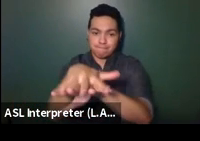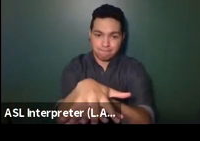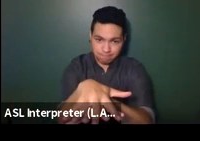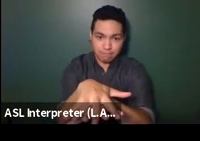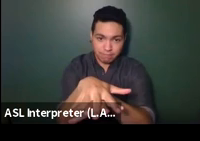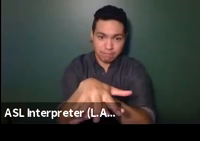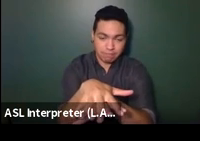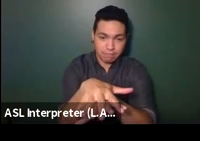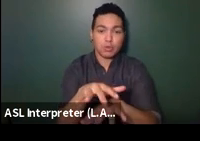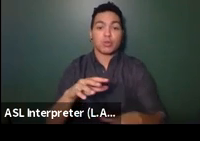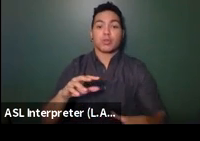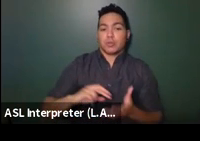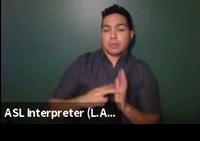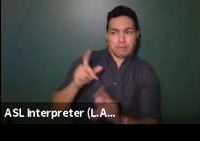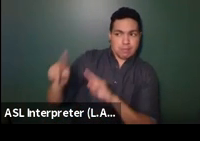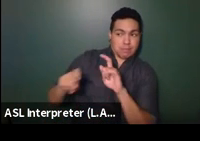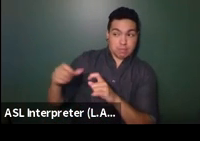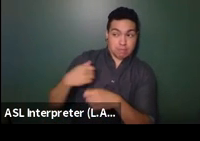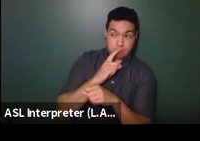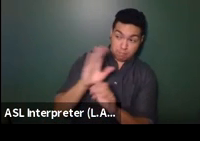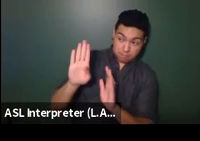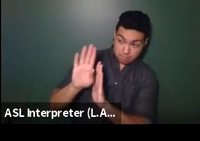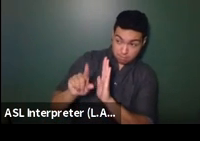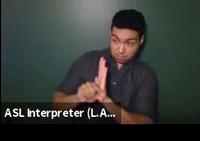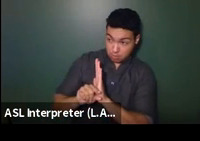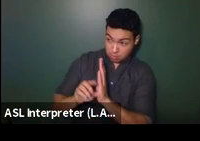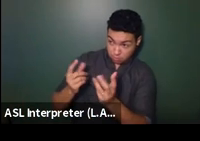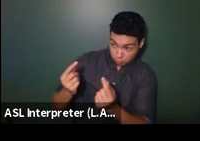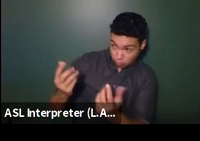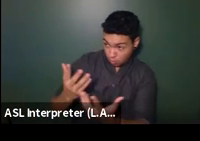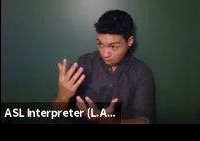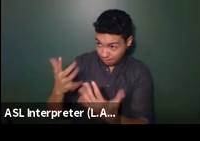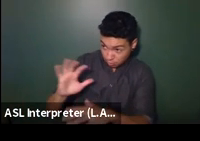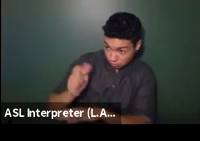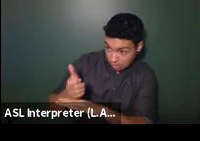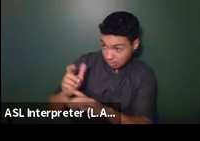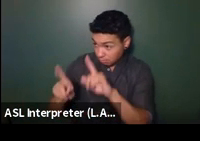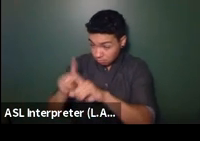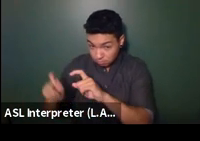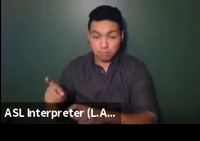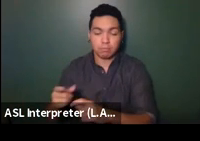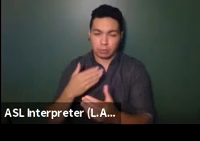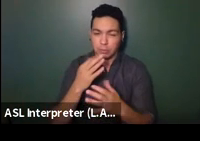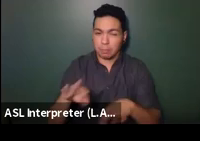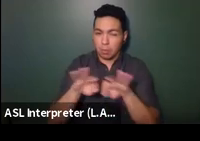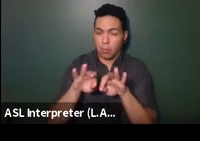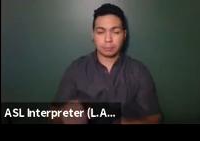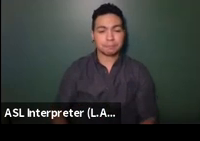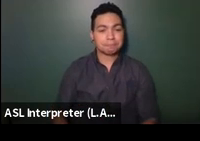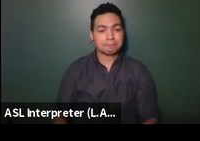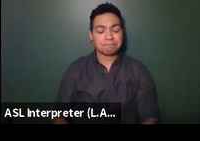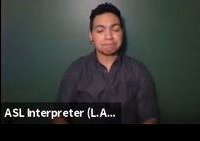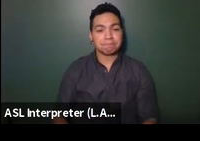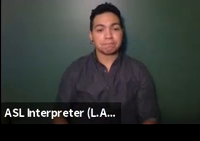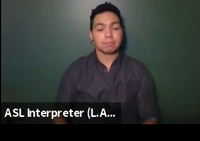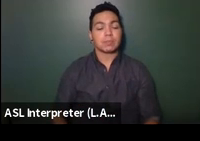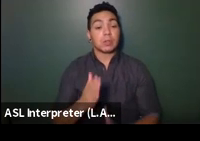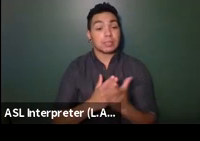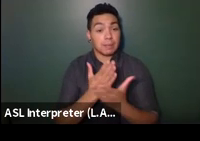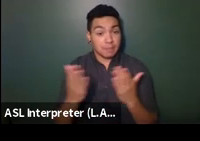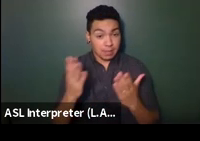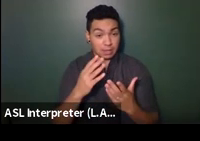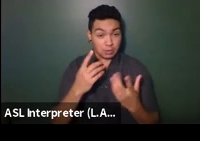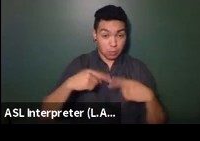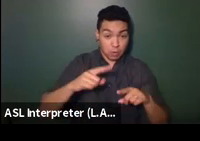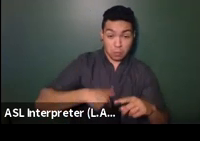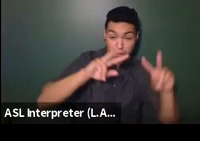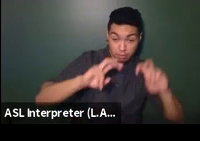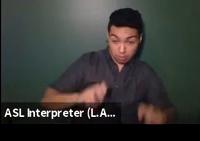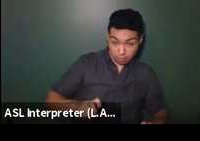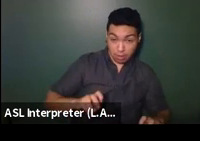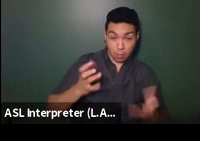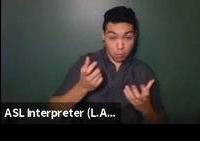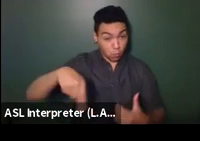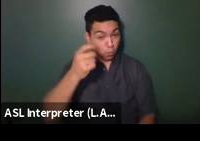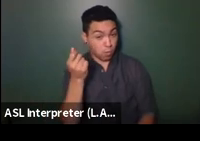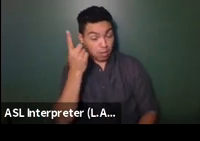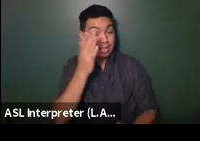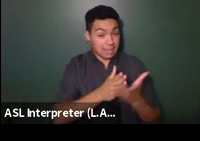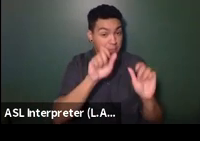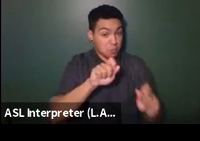ESD 189 - Amy Colburn: What they're doing in the background is always good practice. So some of these as we dig into the gradebook. Some things you will be able to change and for some of you, a lot of this will already be locked